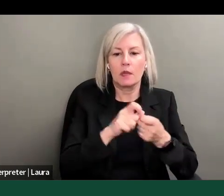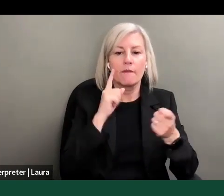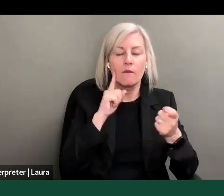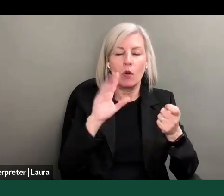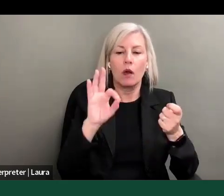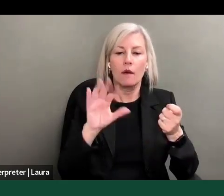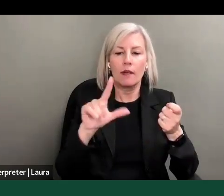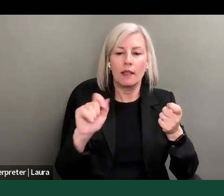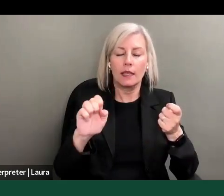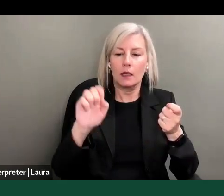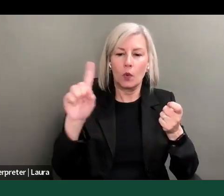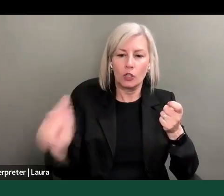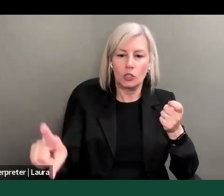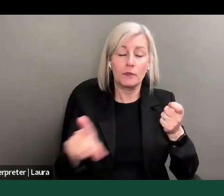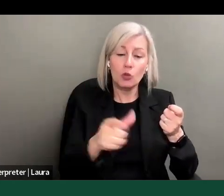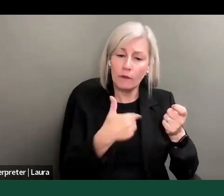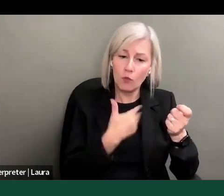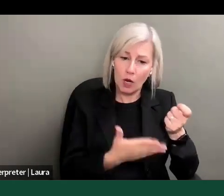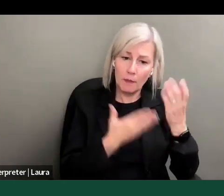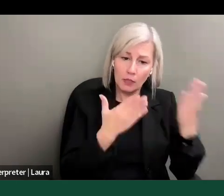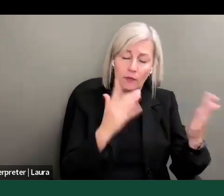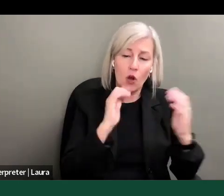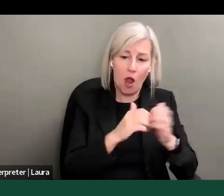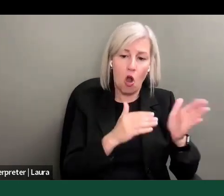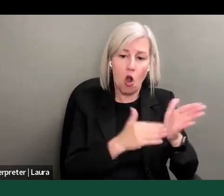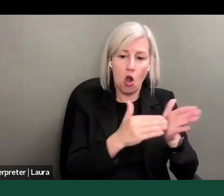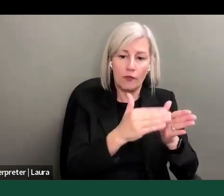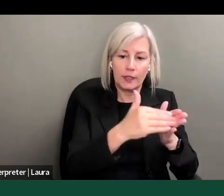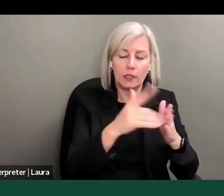Is there a recommendation for how frequently it should be assessed?